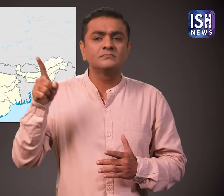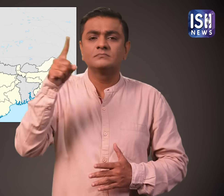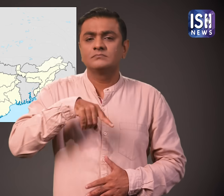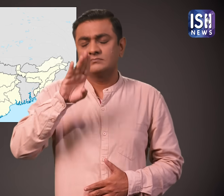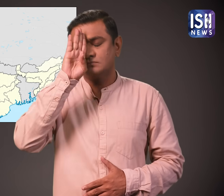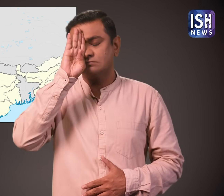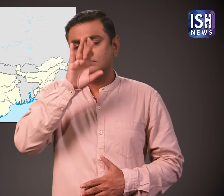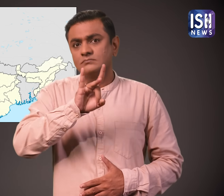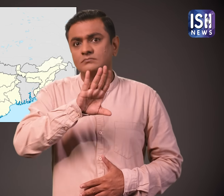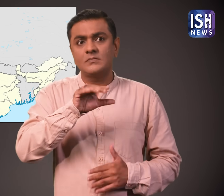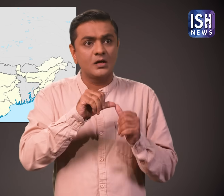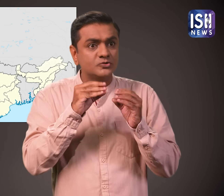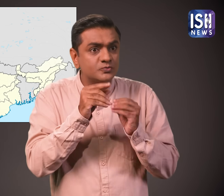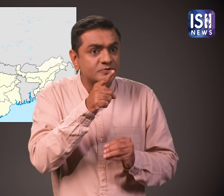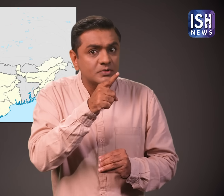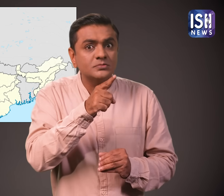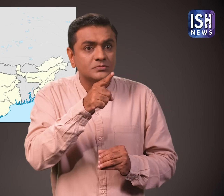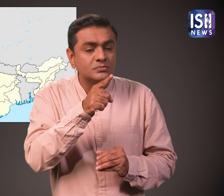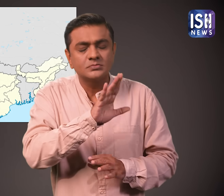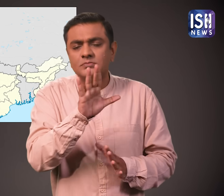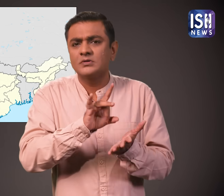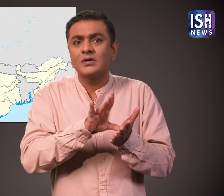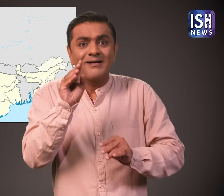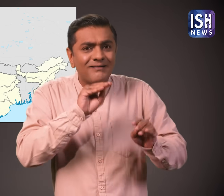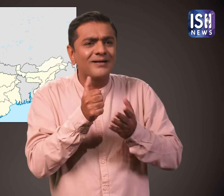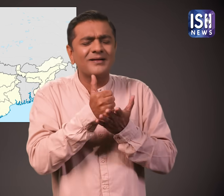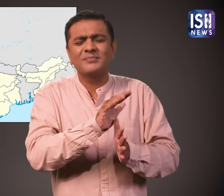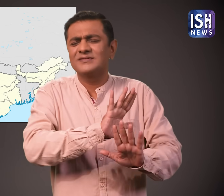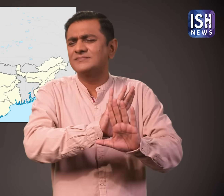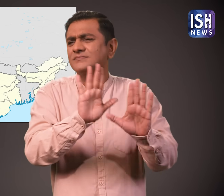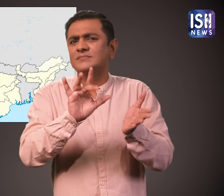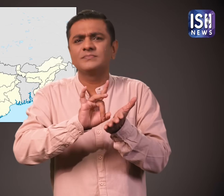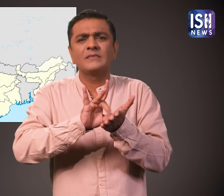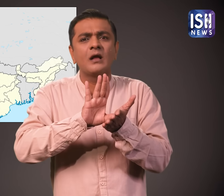but most have already stopped treatment under Ayushman Bharat.